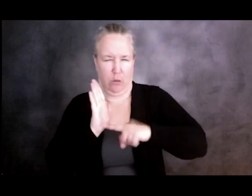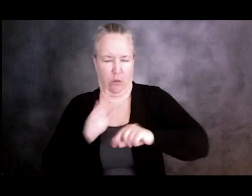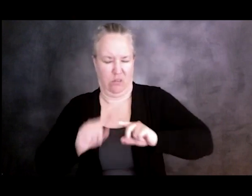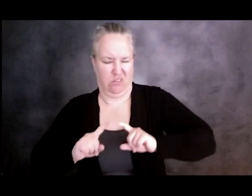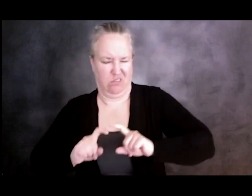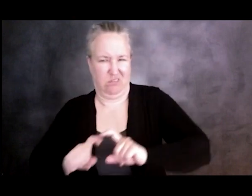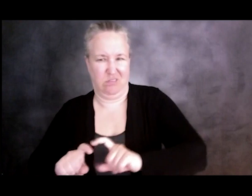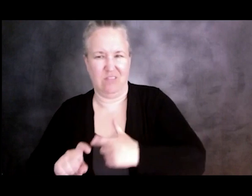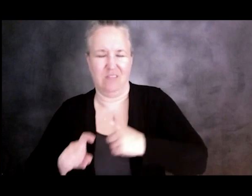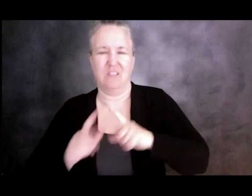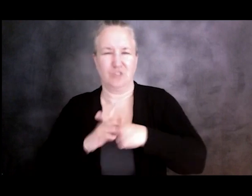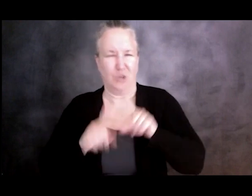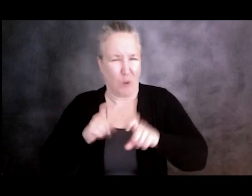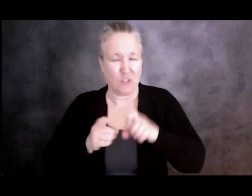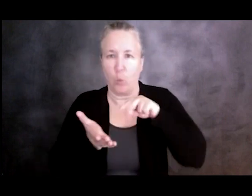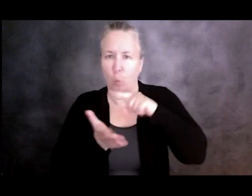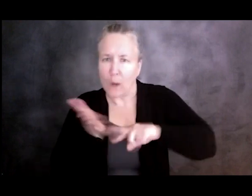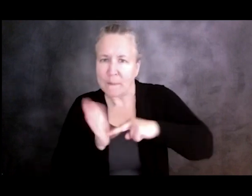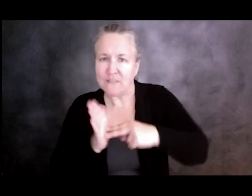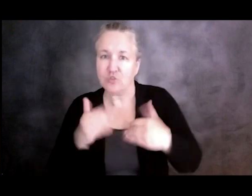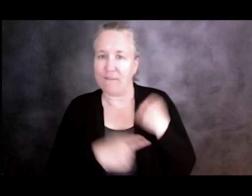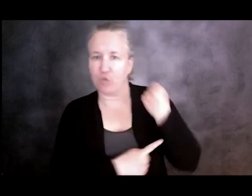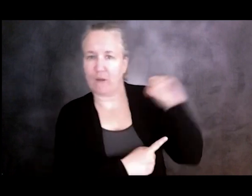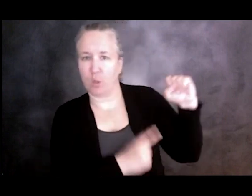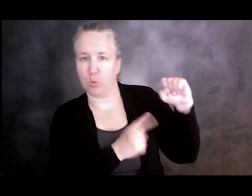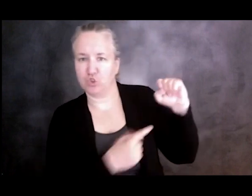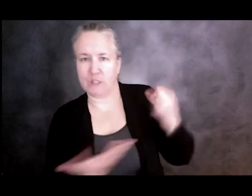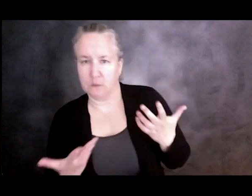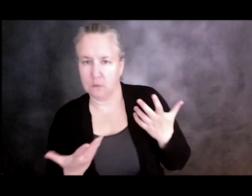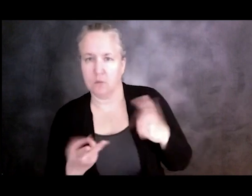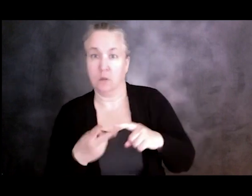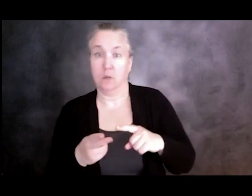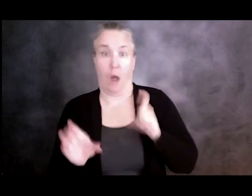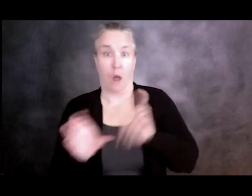to question what it means to have a revolution, for example, what it means to be a communist.